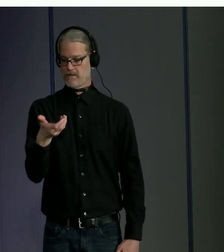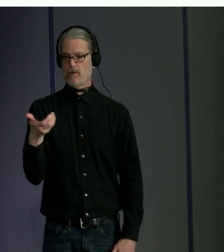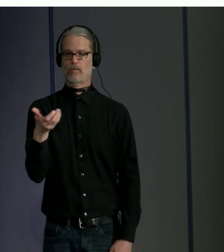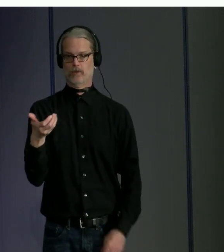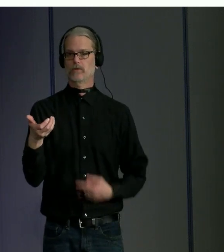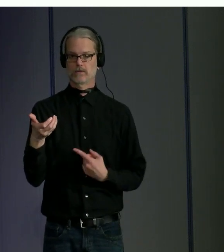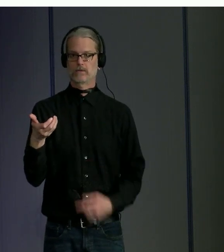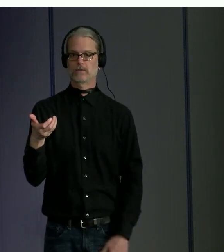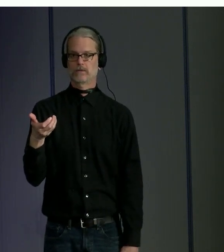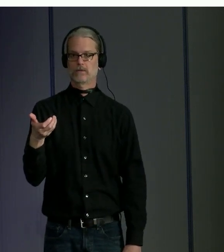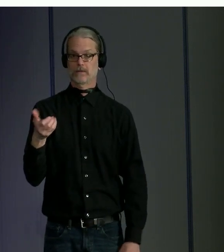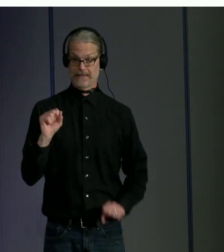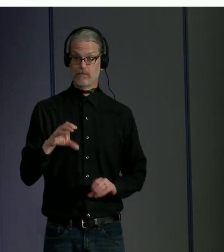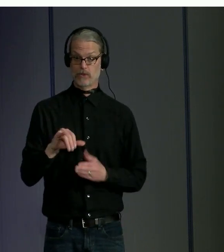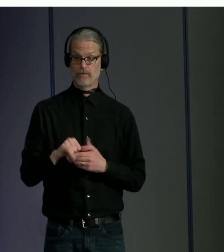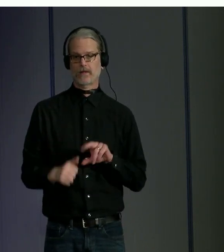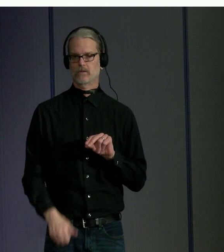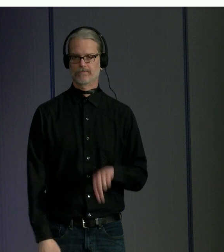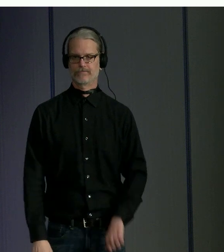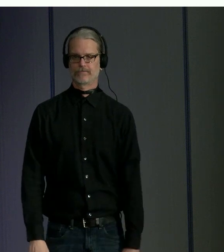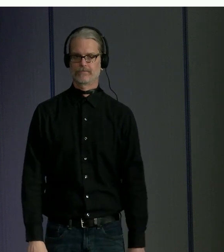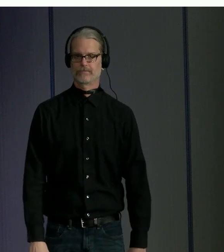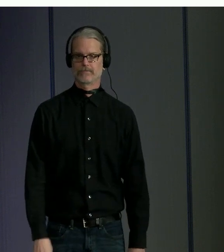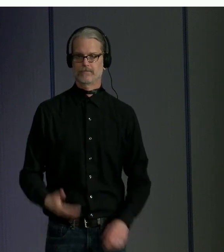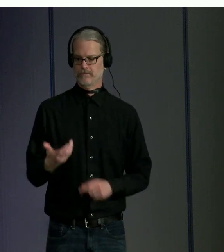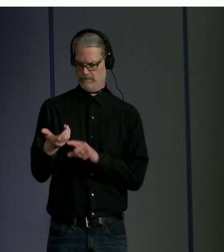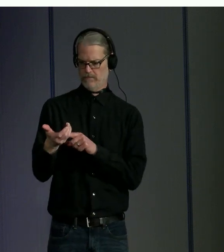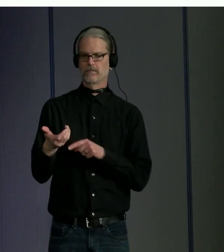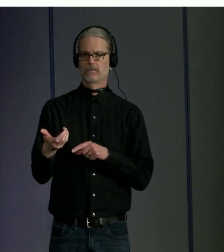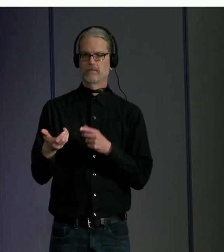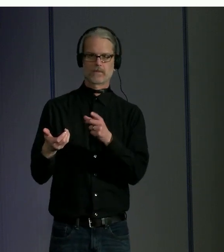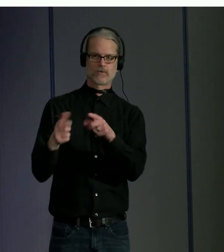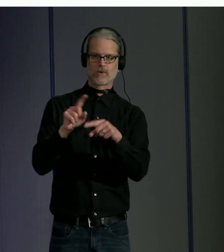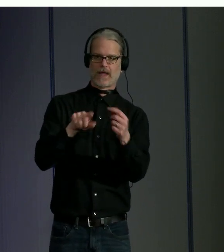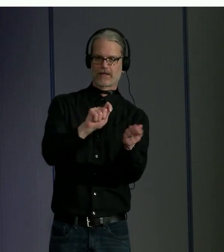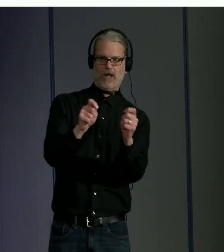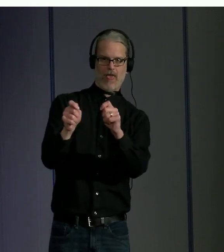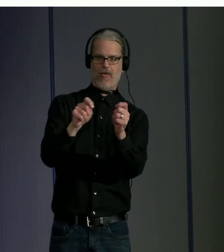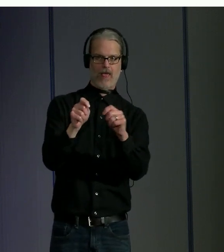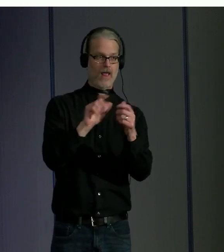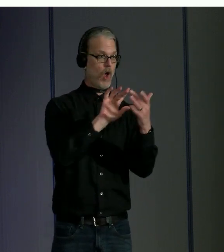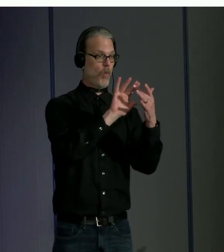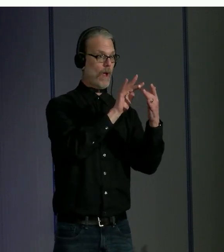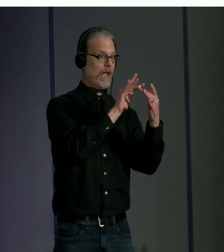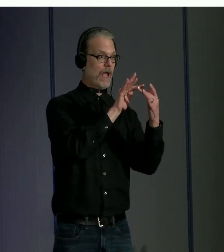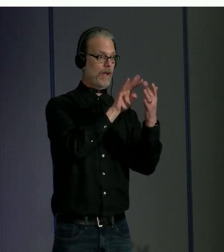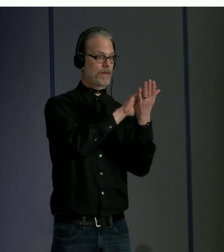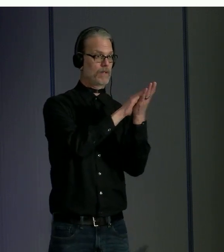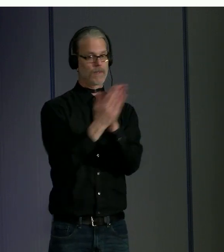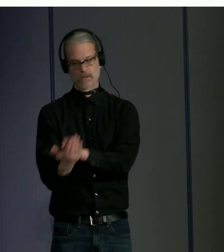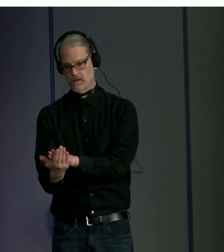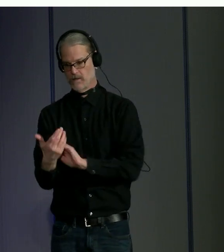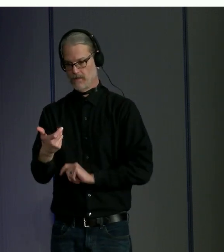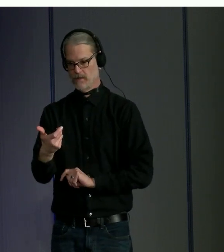No. You can't make that an experience that I would appreciate. That's just the truth.